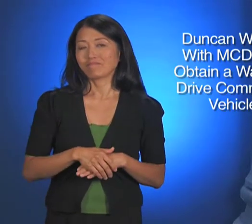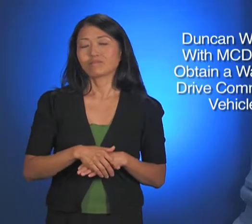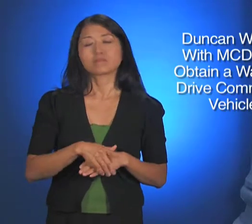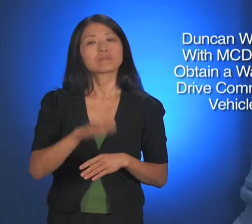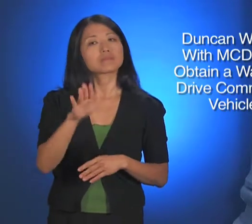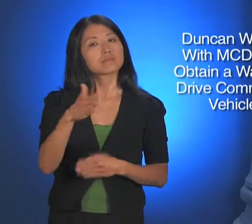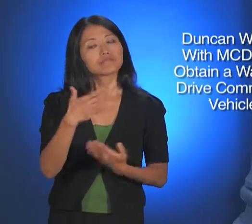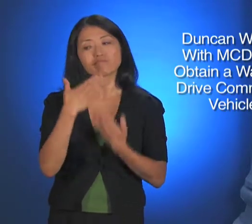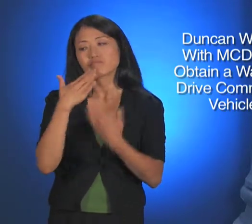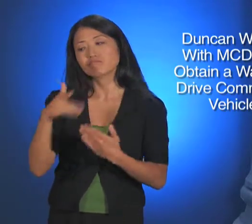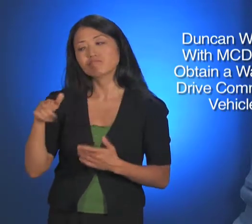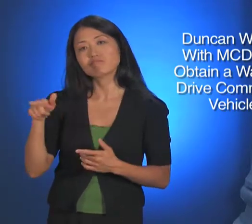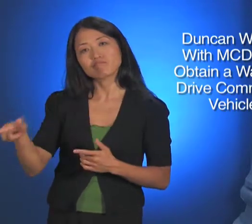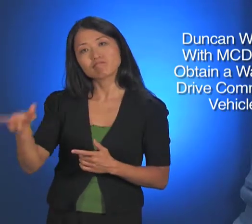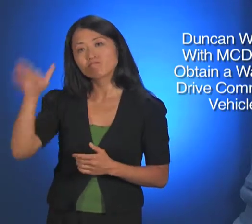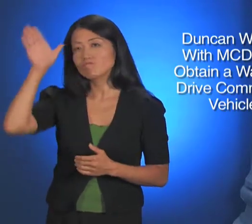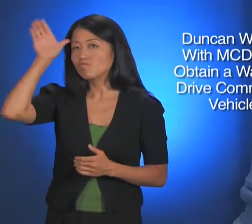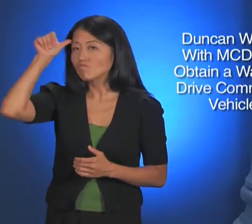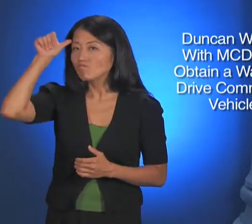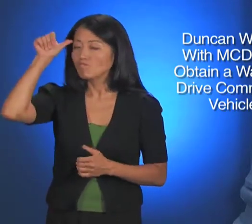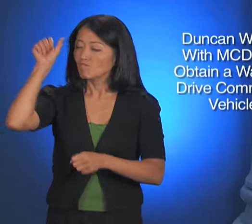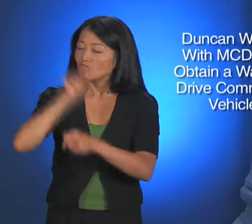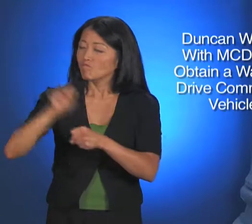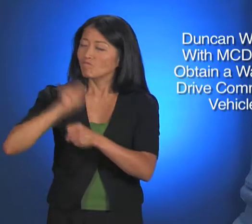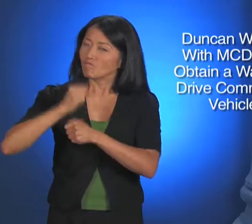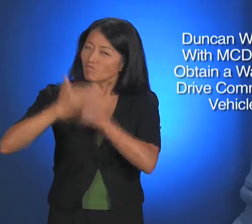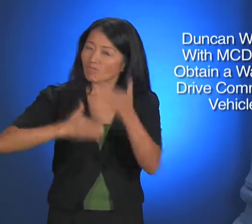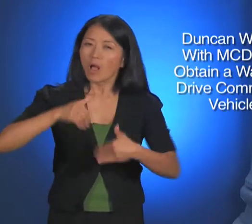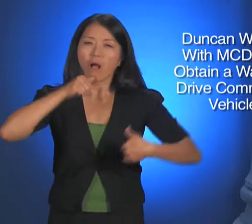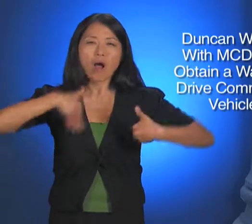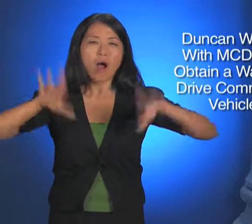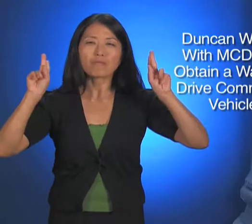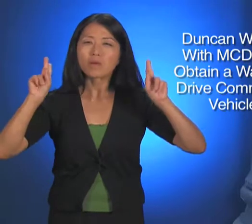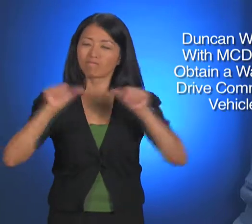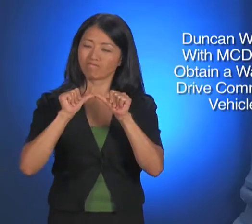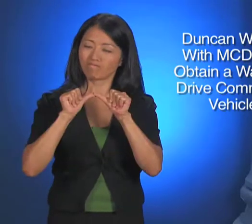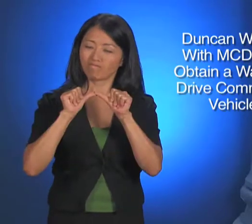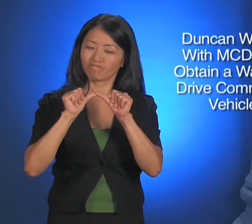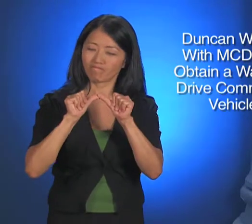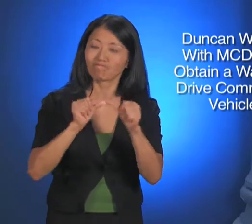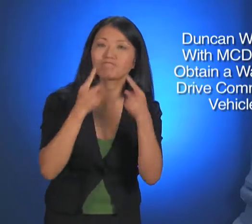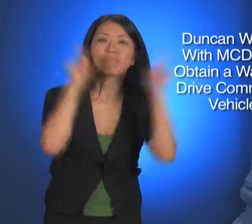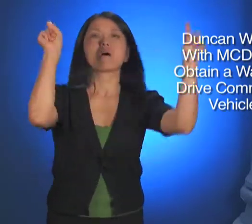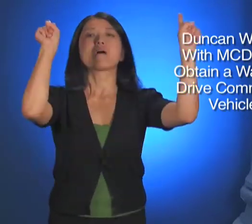Thanks to Duncan’s persistence,